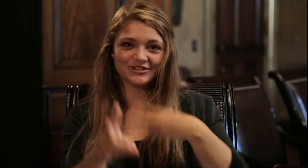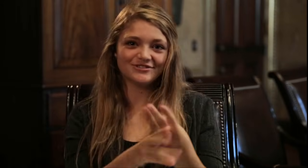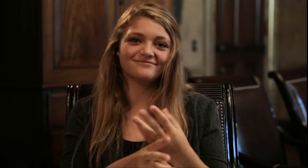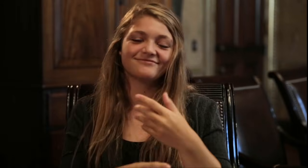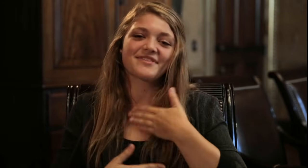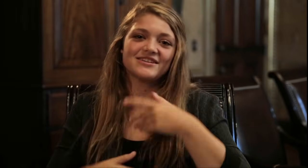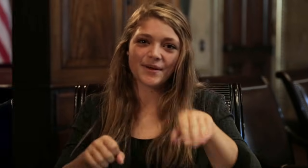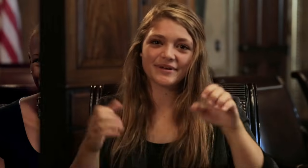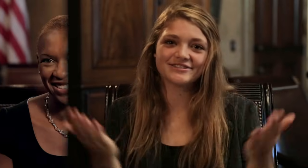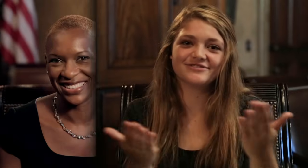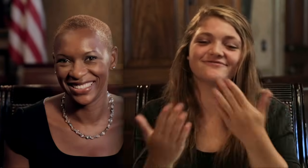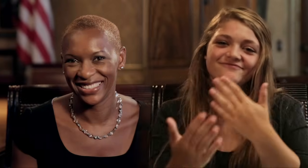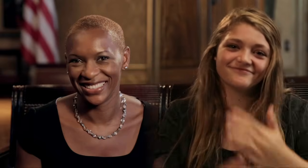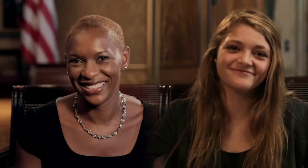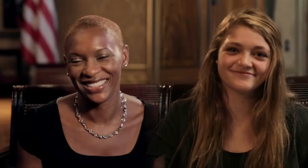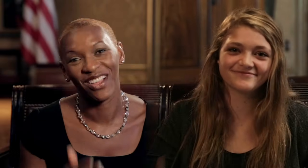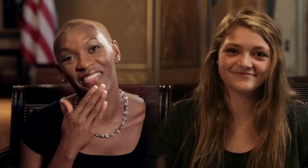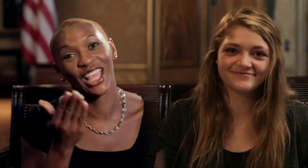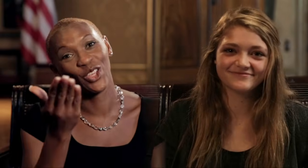I'm glad you could be here. Thank you, thank you.